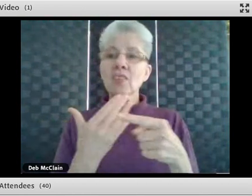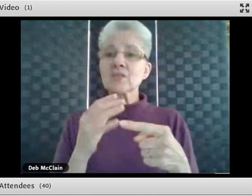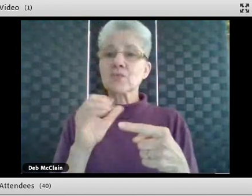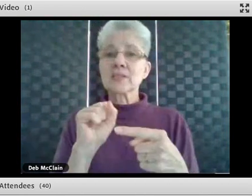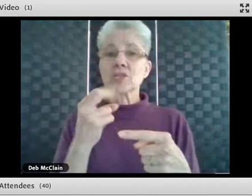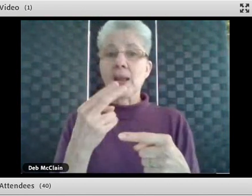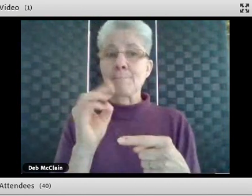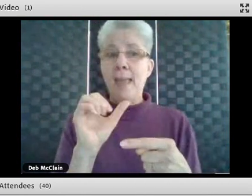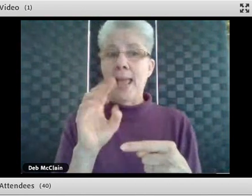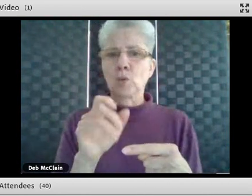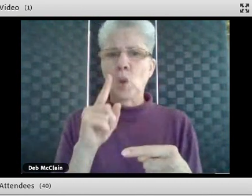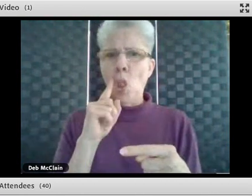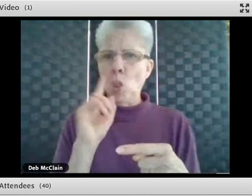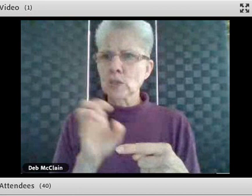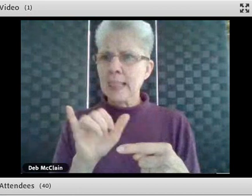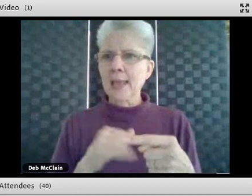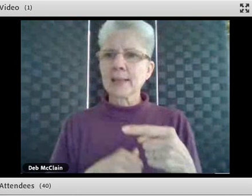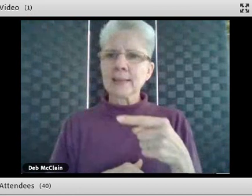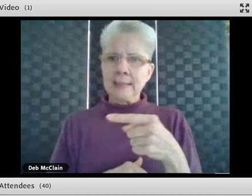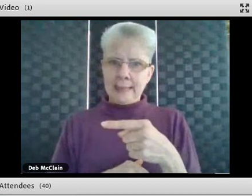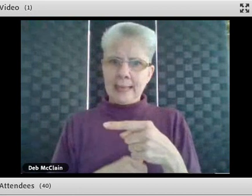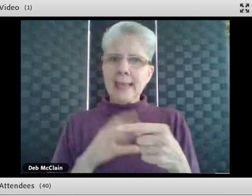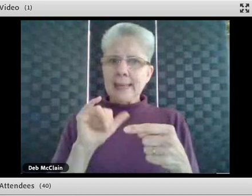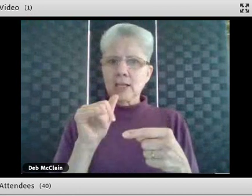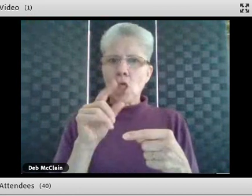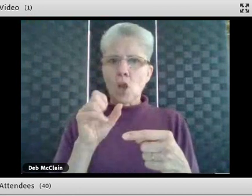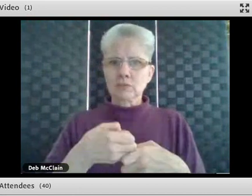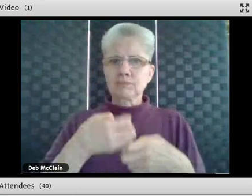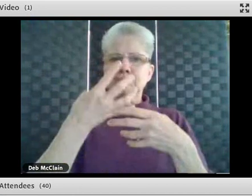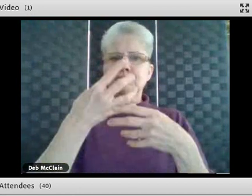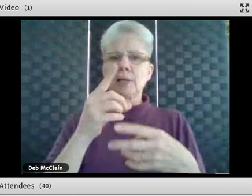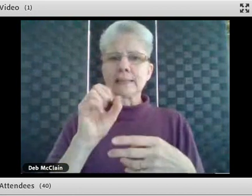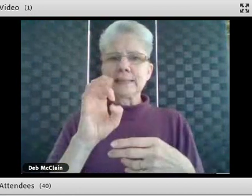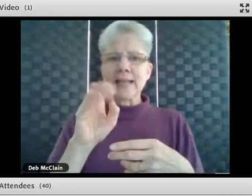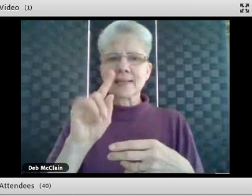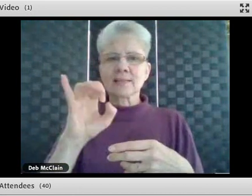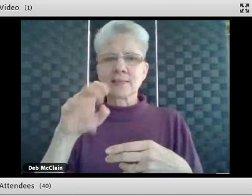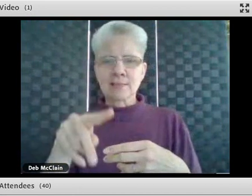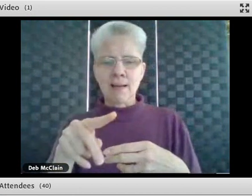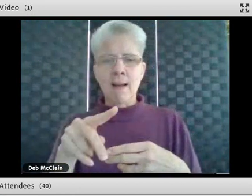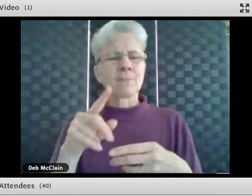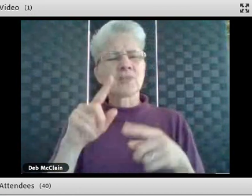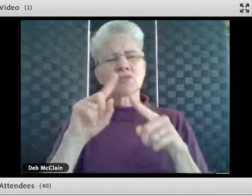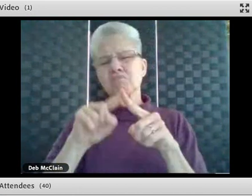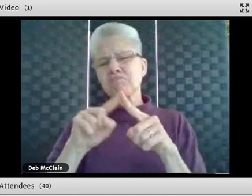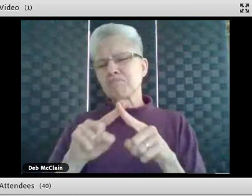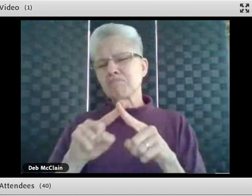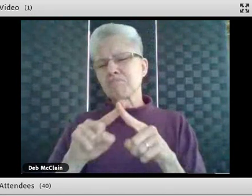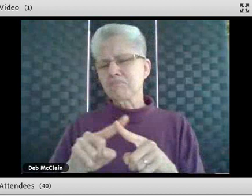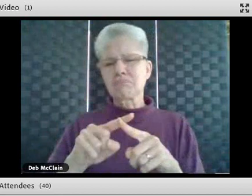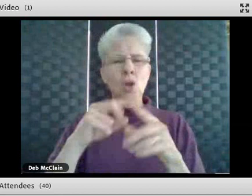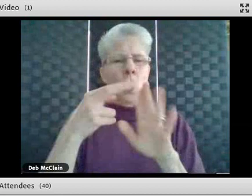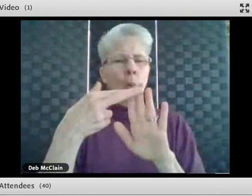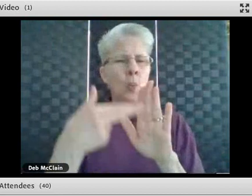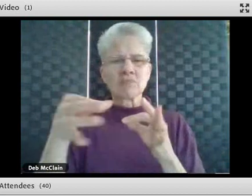This is just what it looks like in Cataloger's Desktop, because there's all sorts of fascinating rules and instructions here.